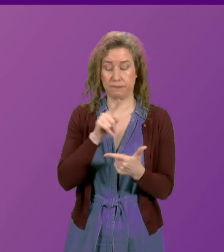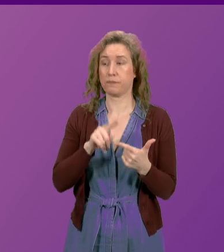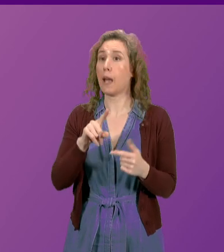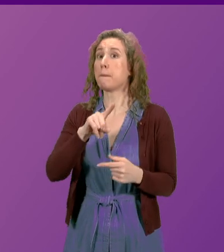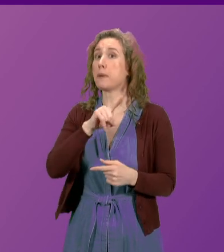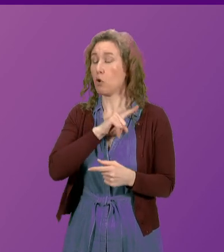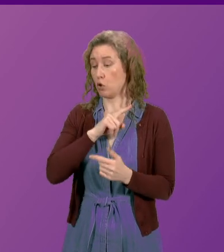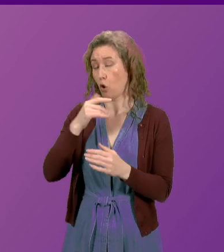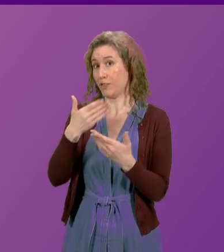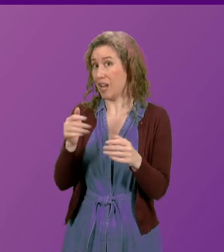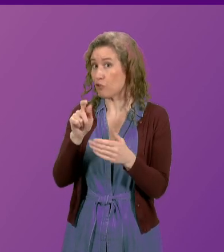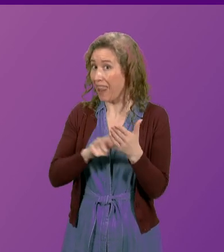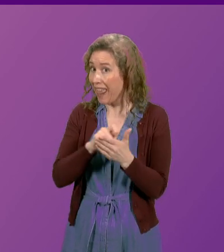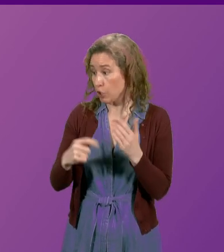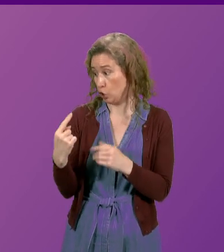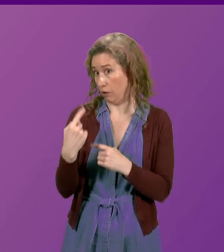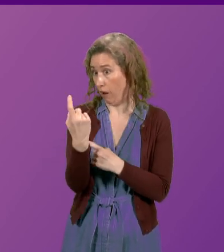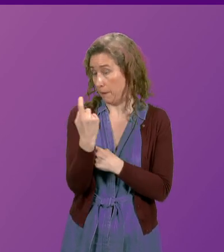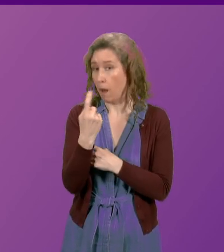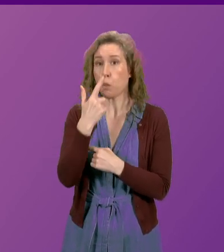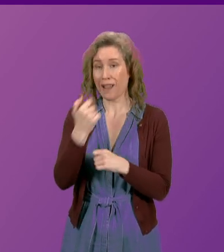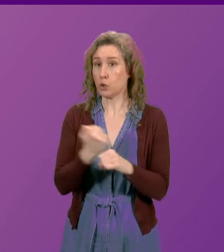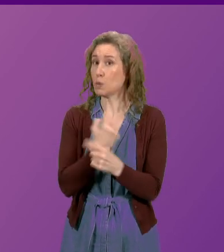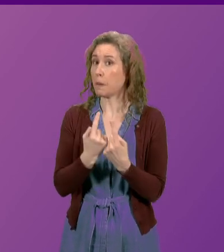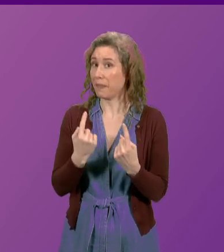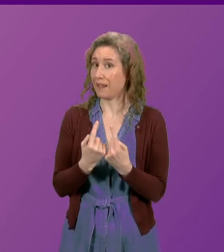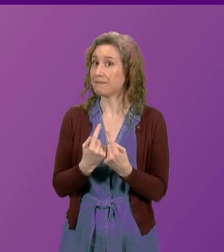The general election gives us an opportunity to do something about this. We could encourage